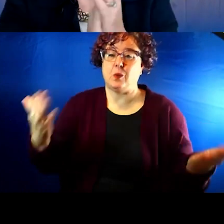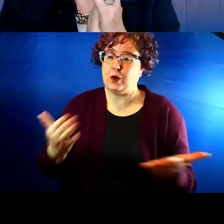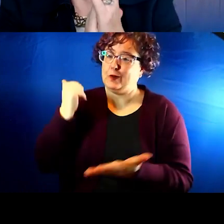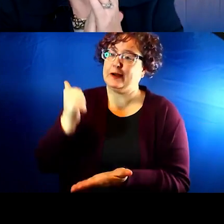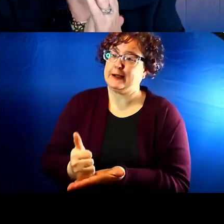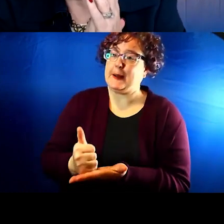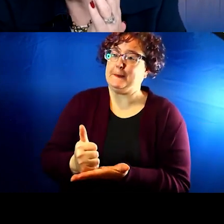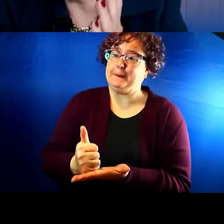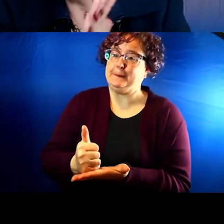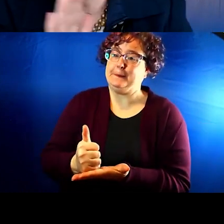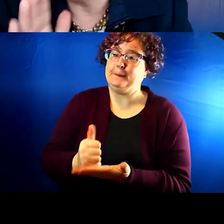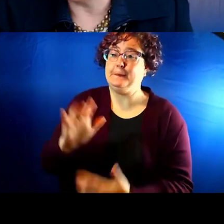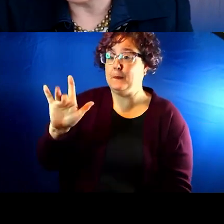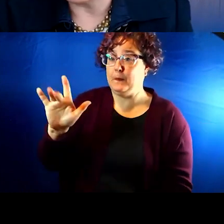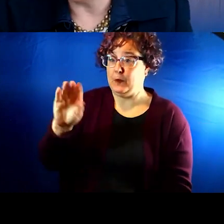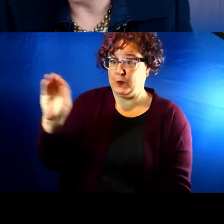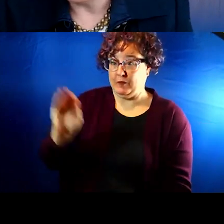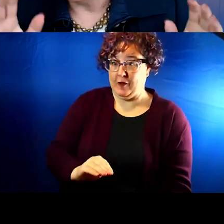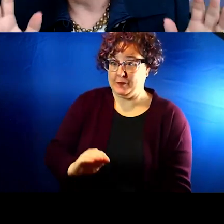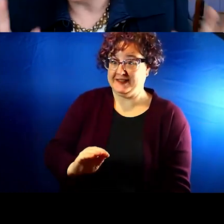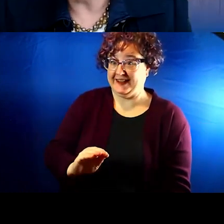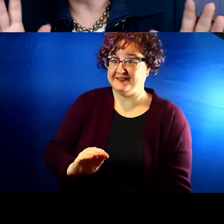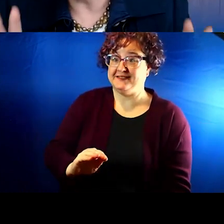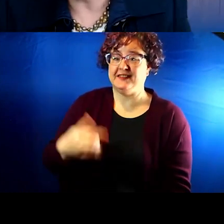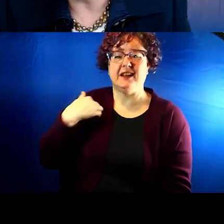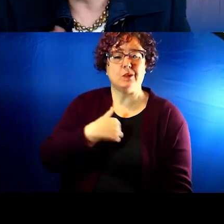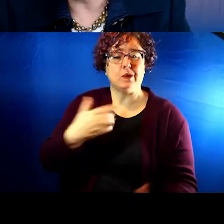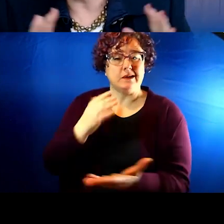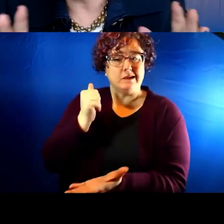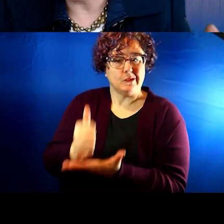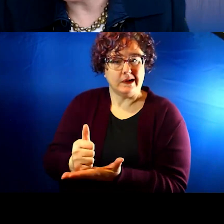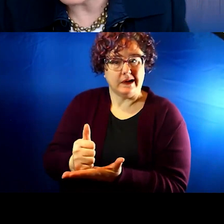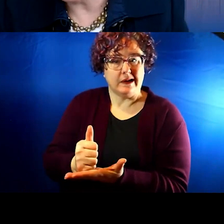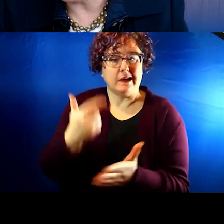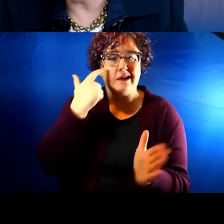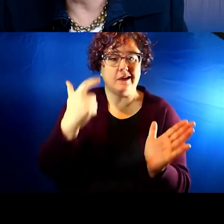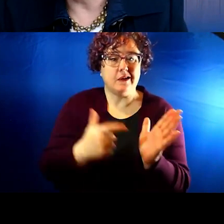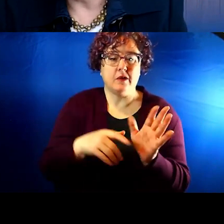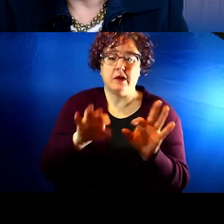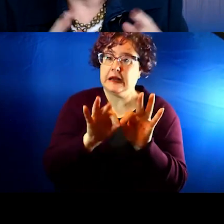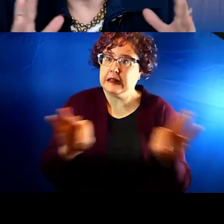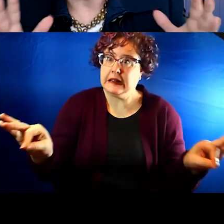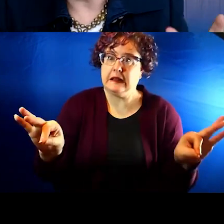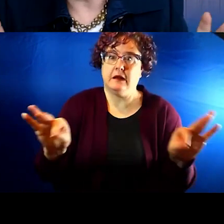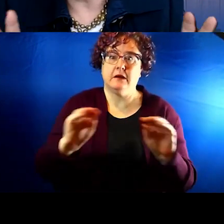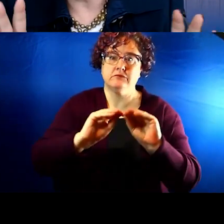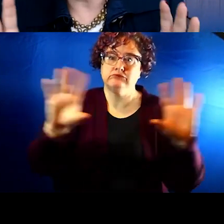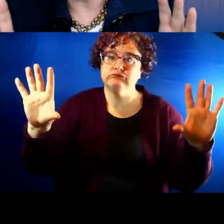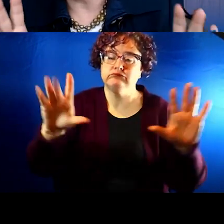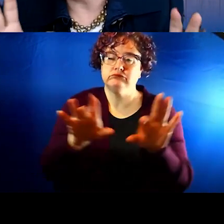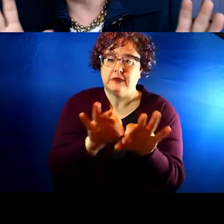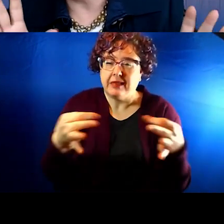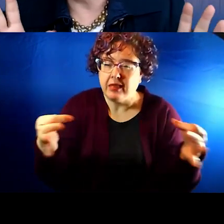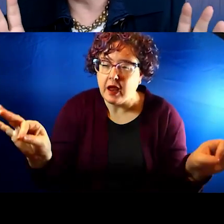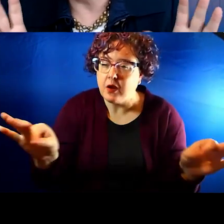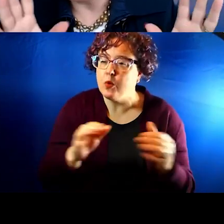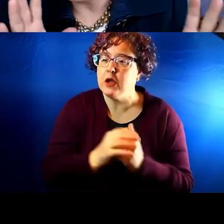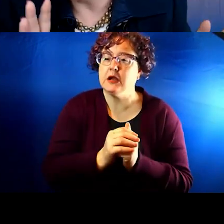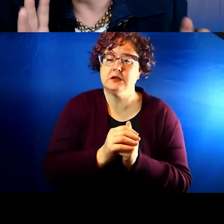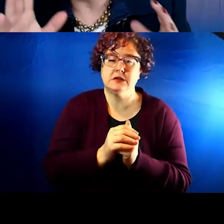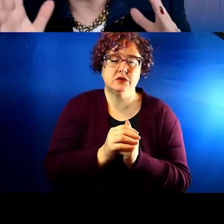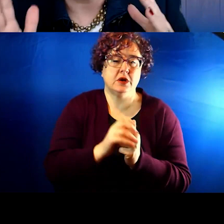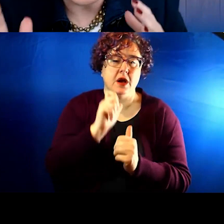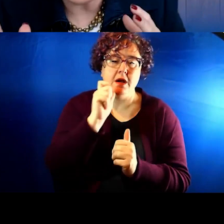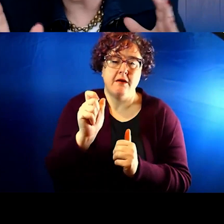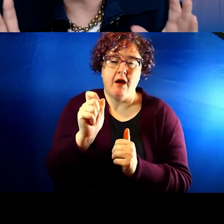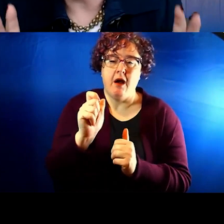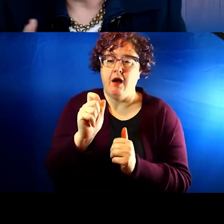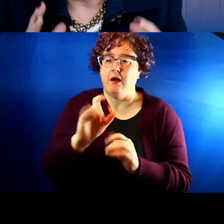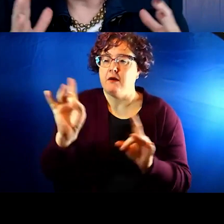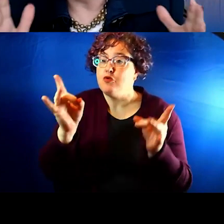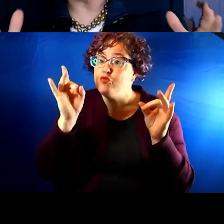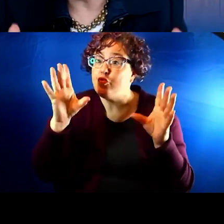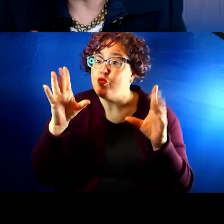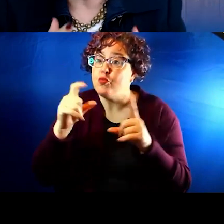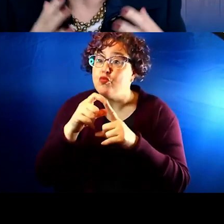NOTICE THAT WE ARE USING PLANE LANGUAGE AND NOT A LOT OF THIS SPECIFIC